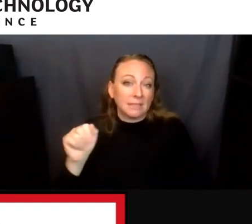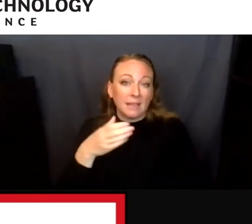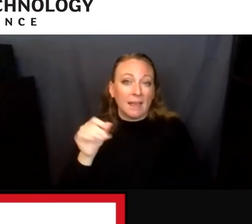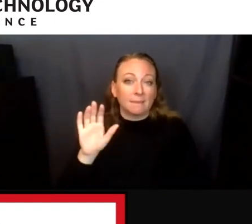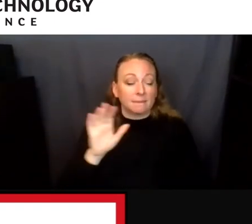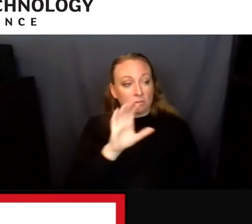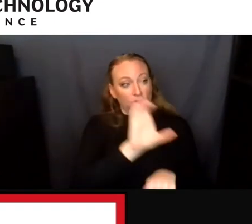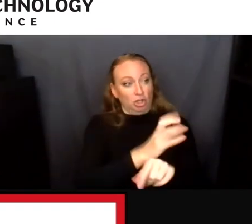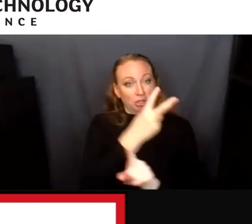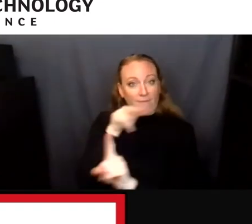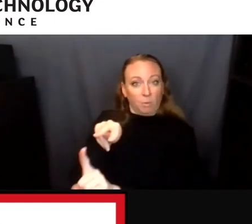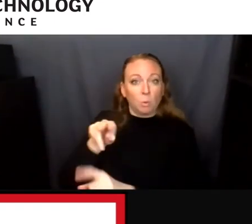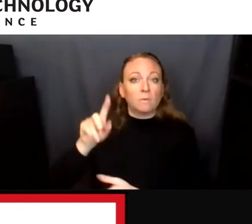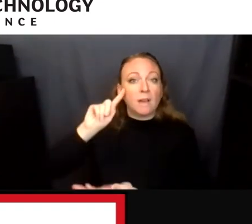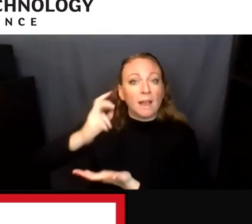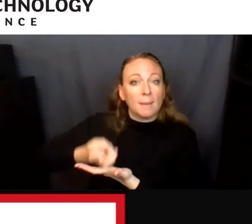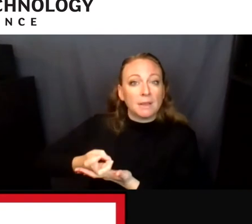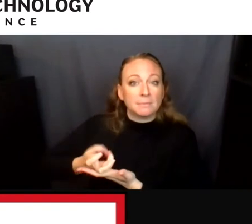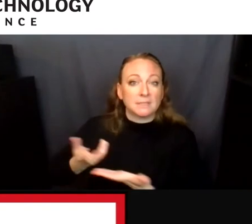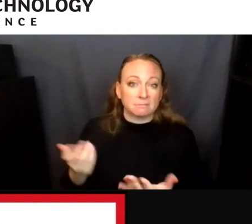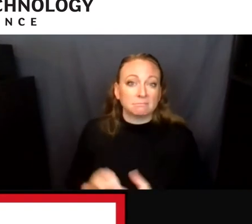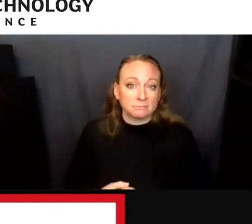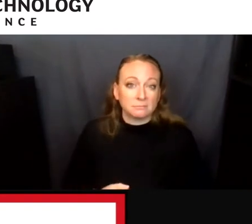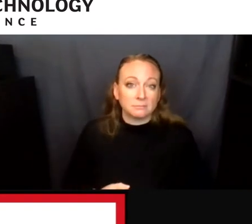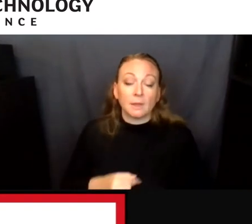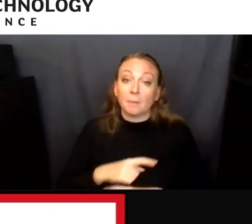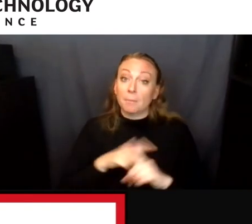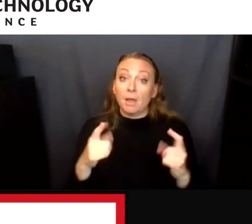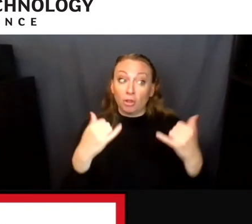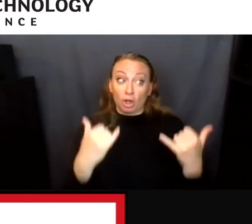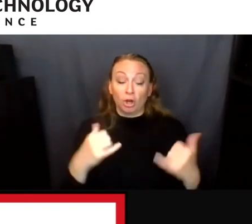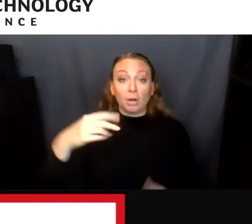But the current Pope is a strong advocate of disabilities